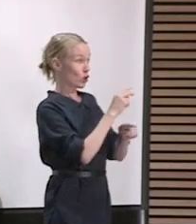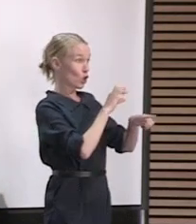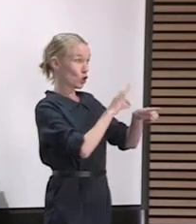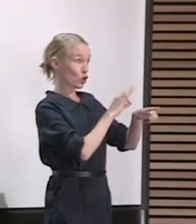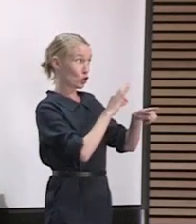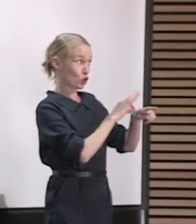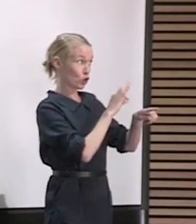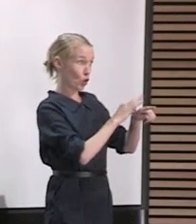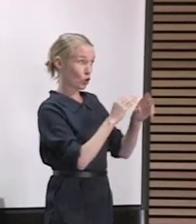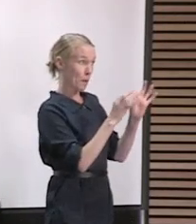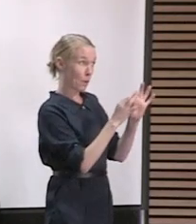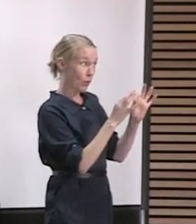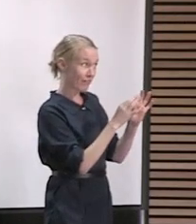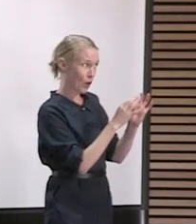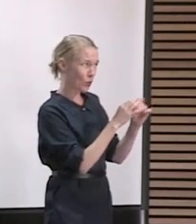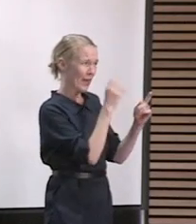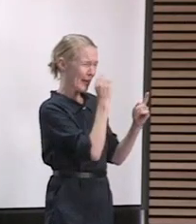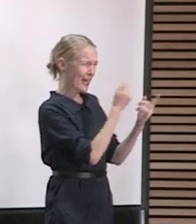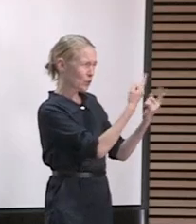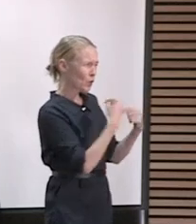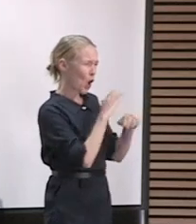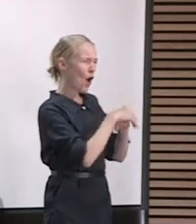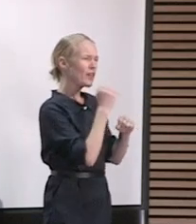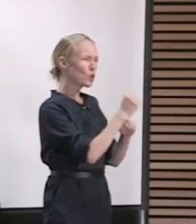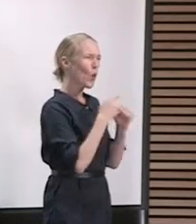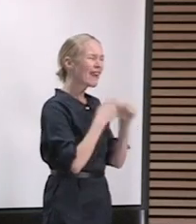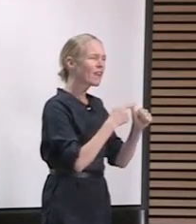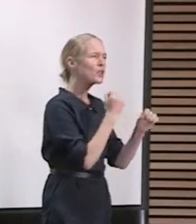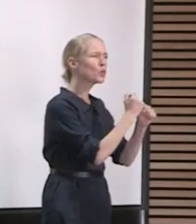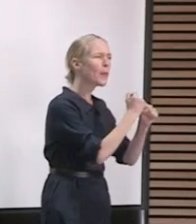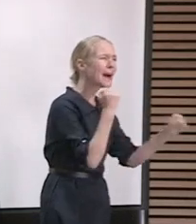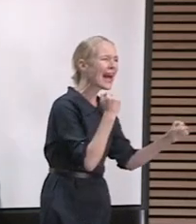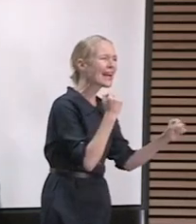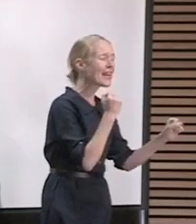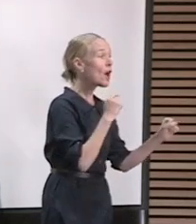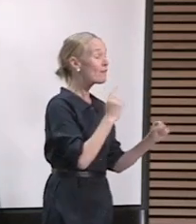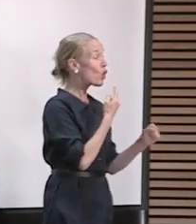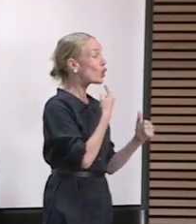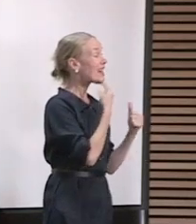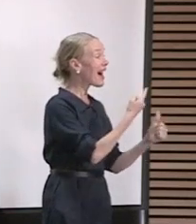Bank's application for an exemption for bank branches and, why you appeared to change your mind about a day